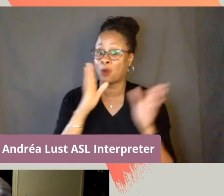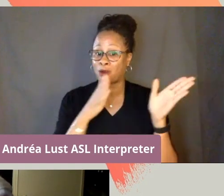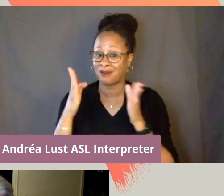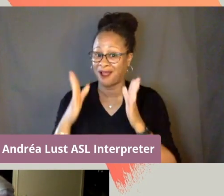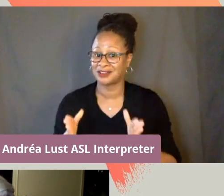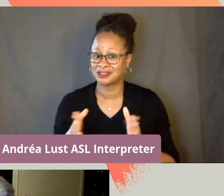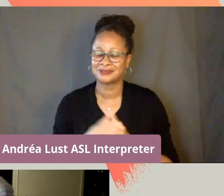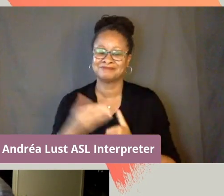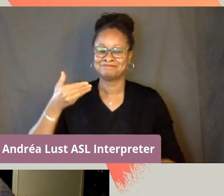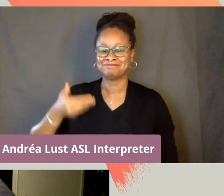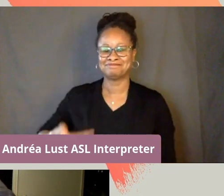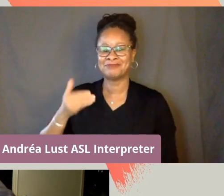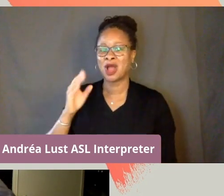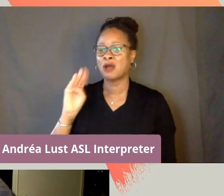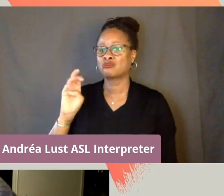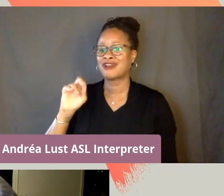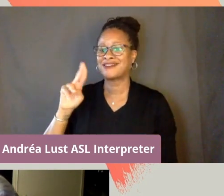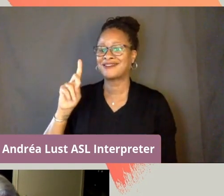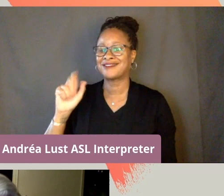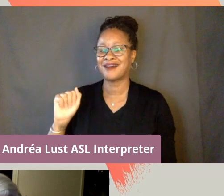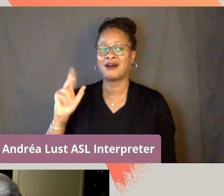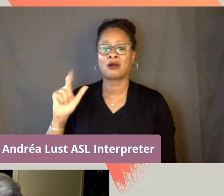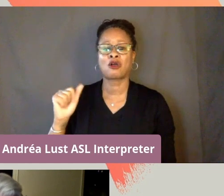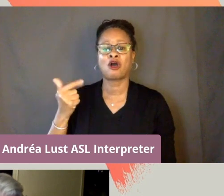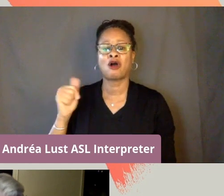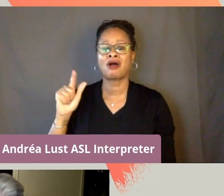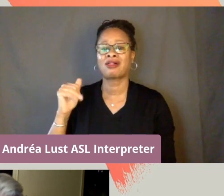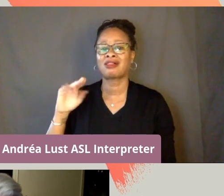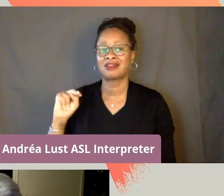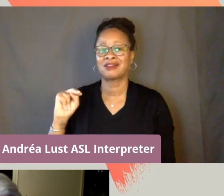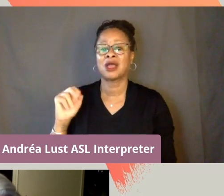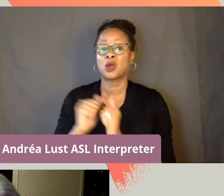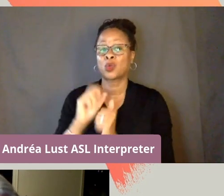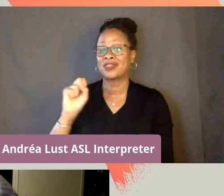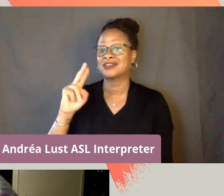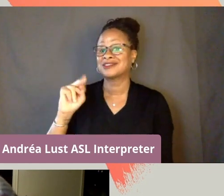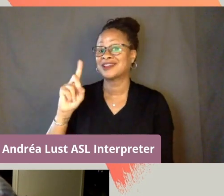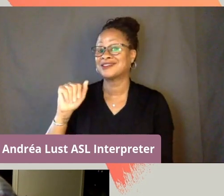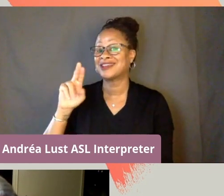My name is Brenda Coughlin. I'm with the Sundance Institute.